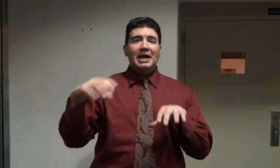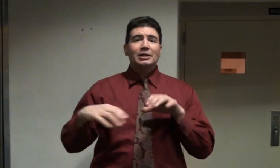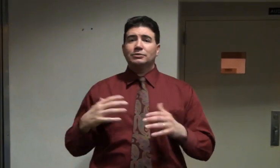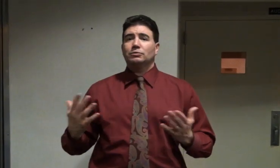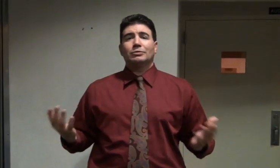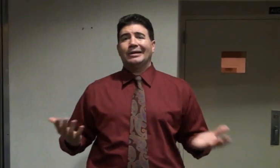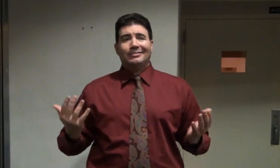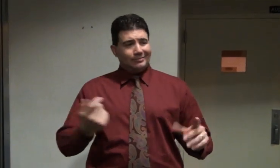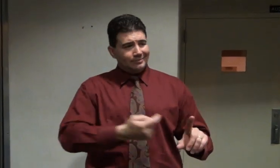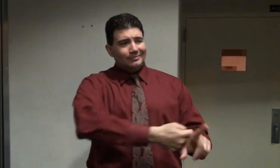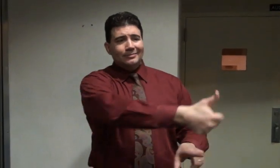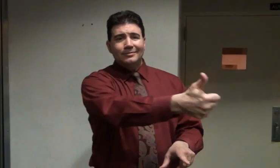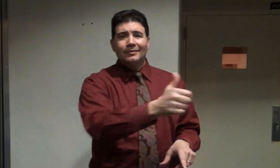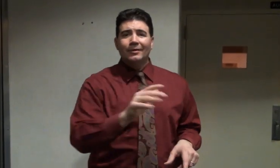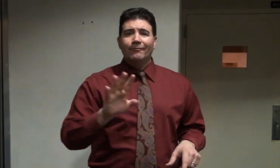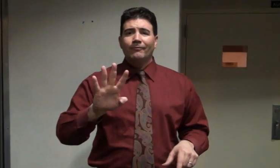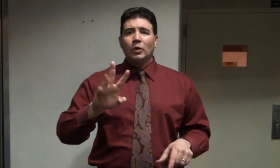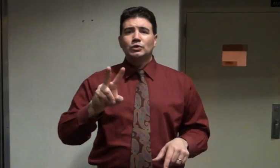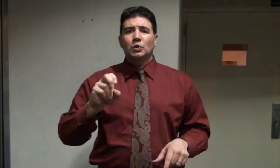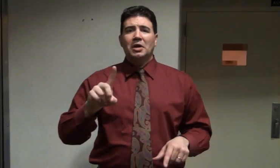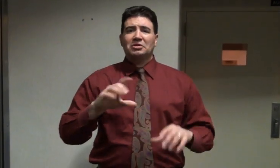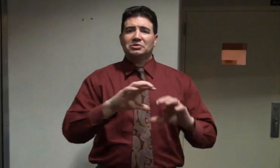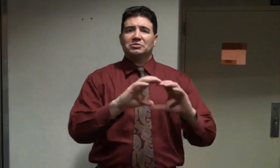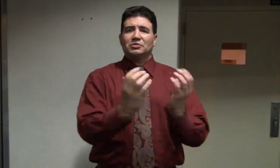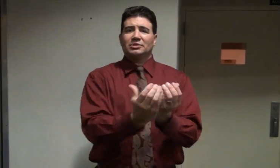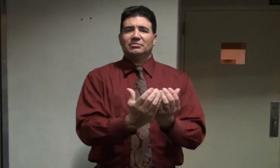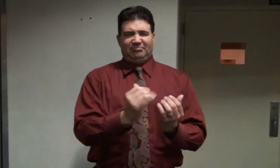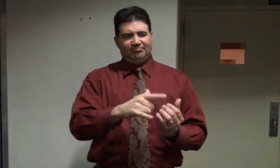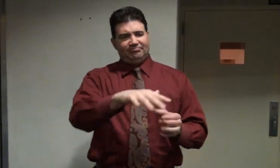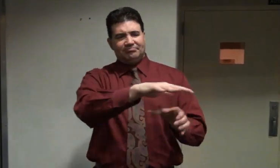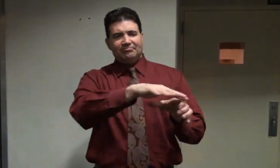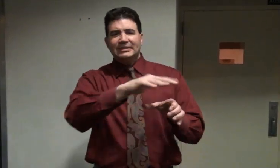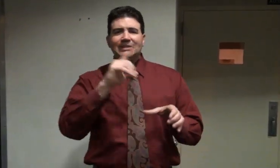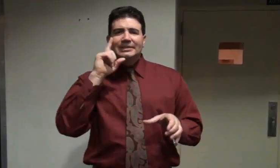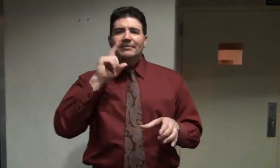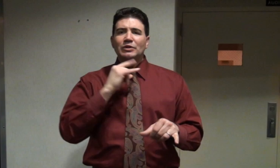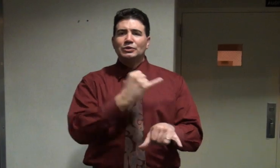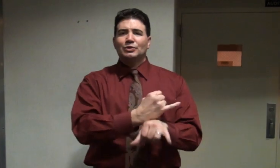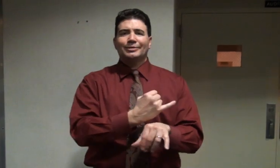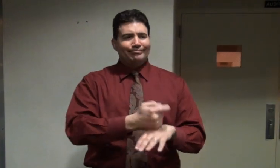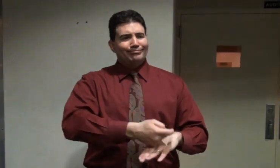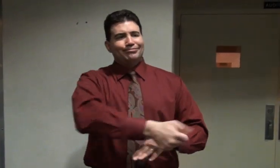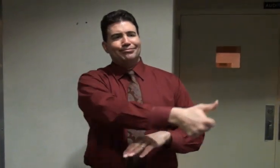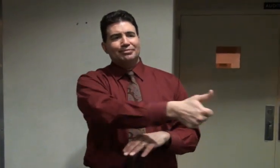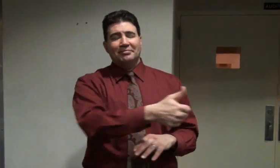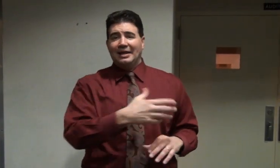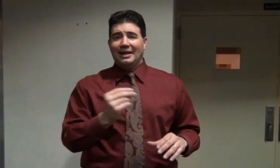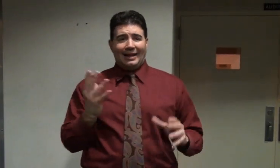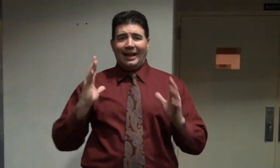The Governor’s first action is to remove the deaf schools then leave the problem to the community.